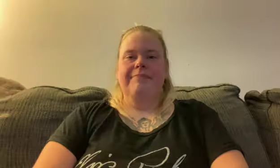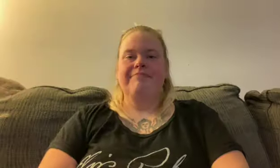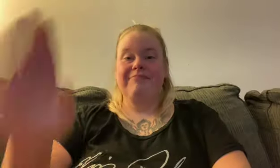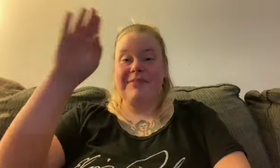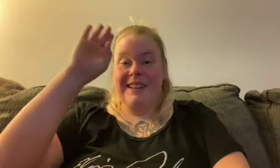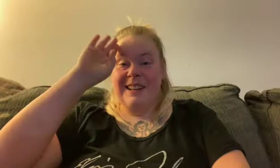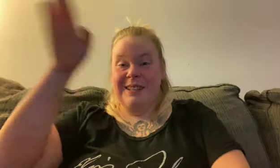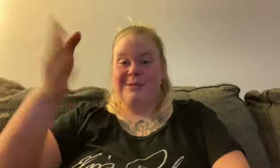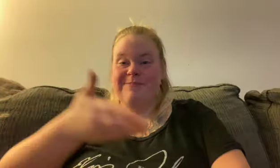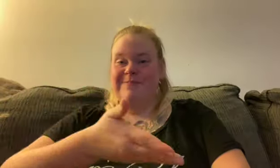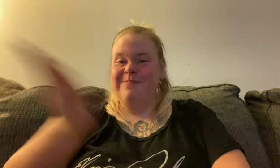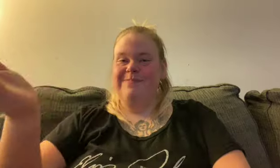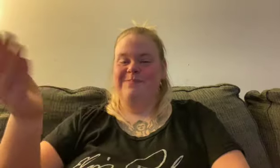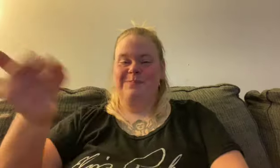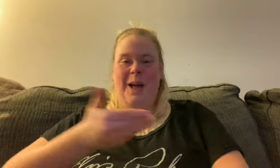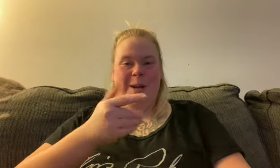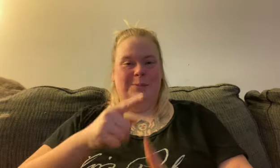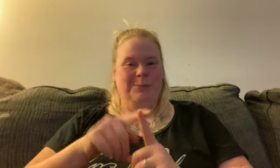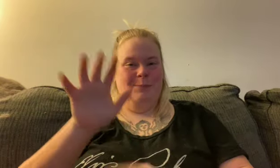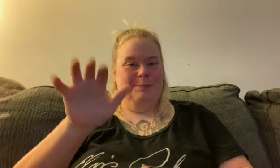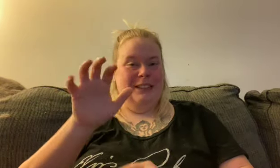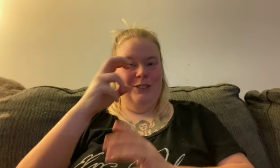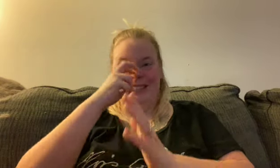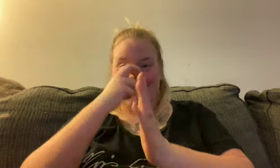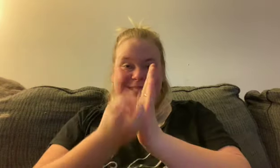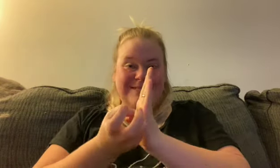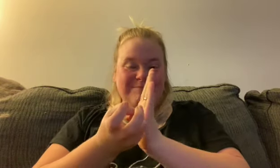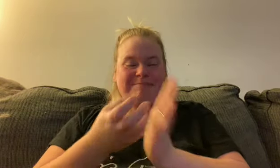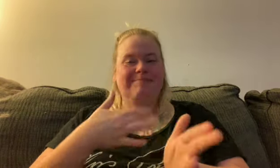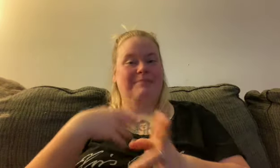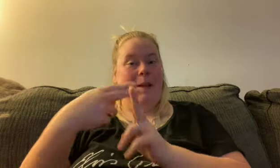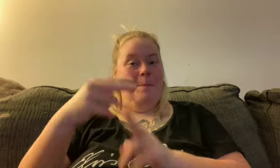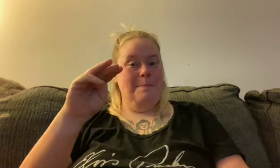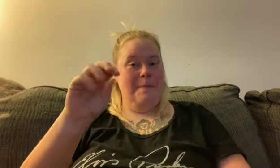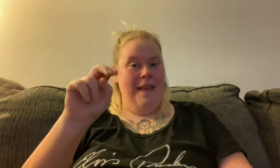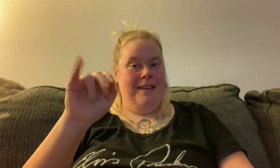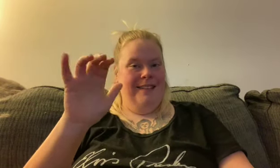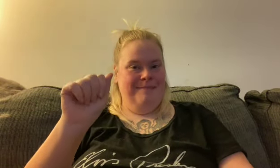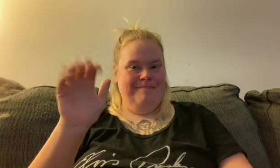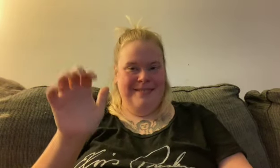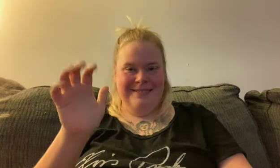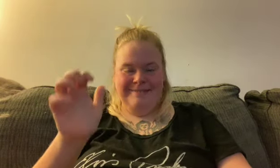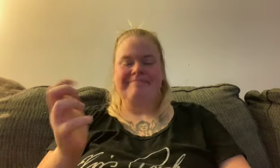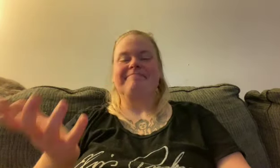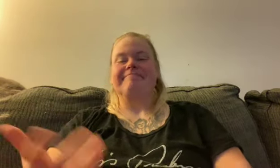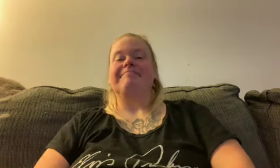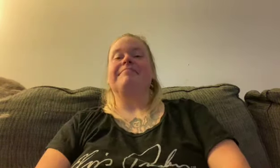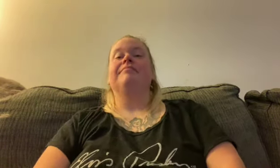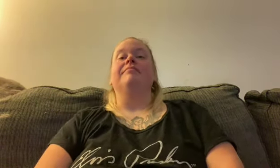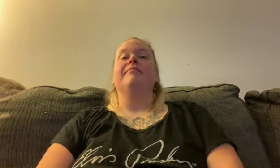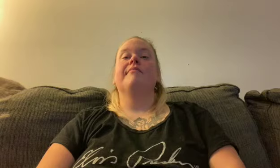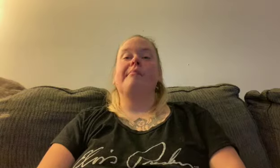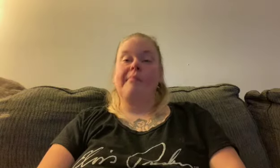Hello all! Welcome to MEWDigs! My name is Monica aka MEW.